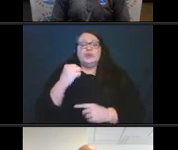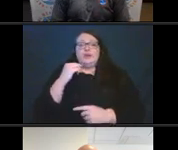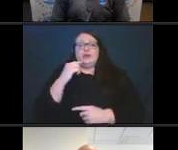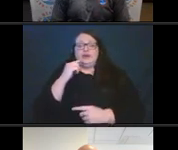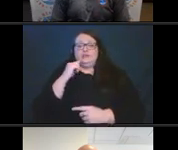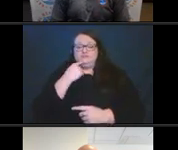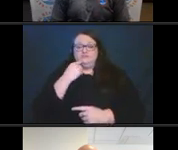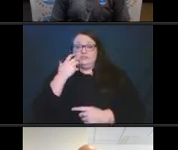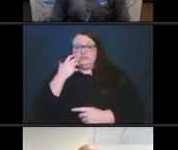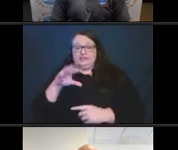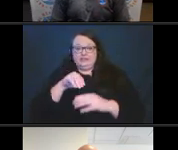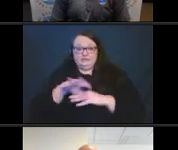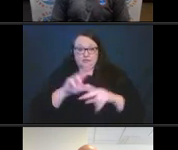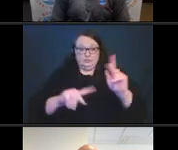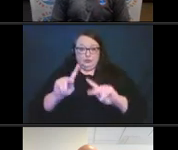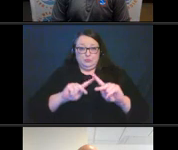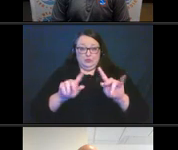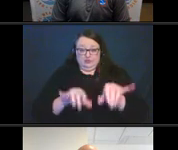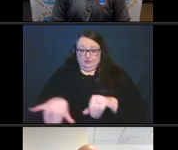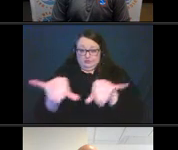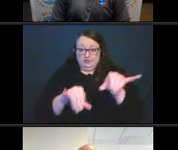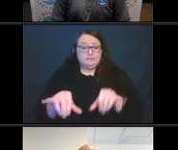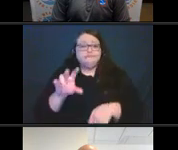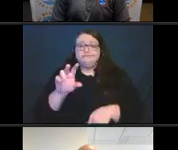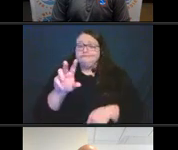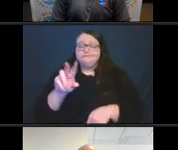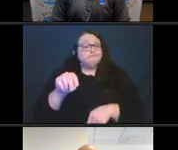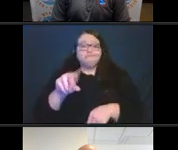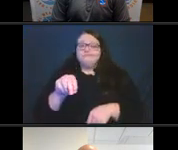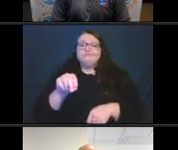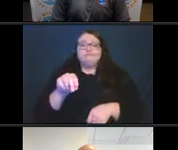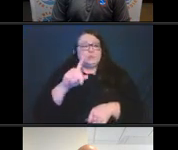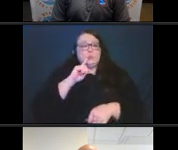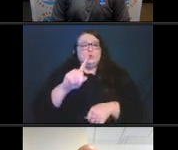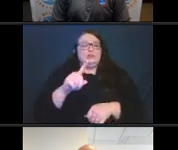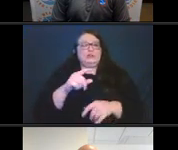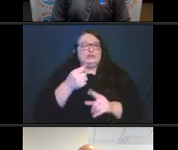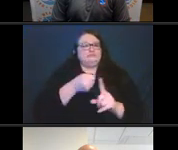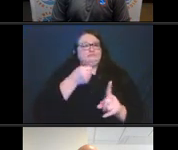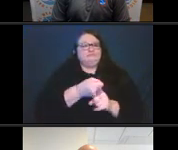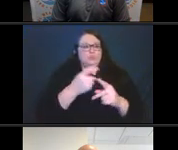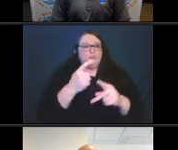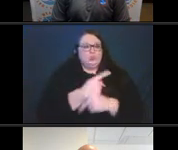For example, extreme heat disproportionately affects those living in urban areas or rural